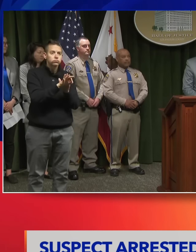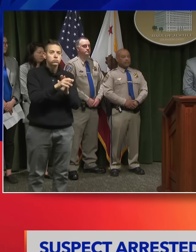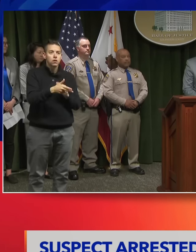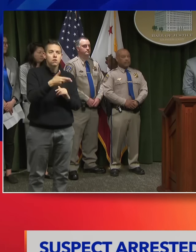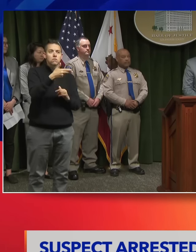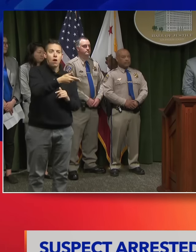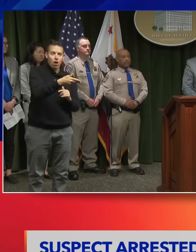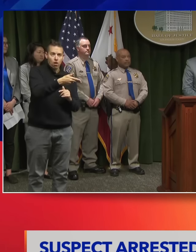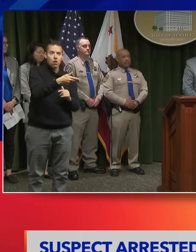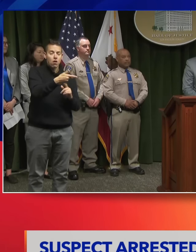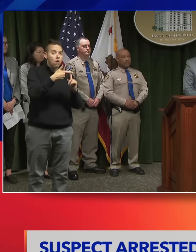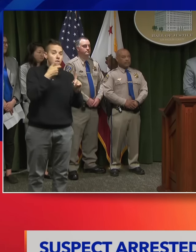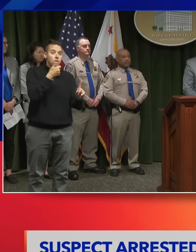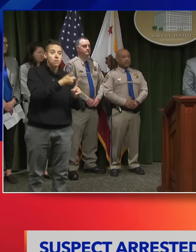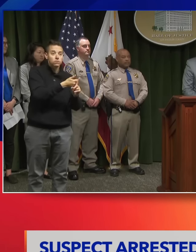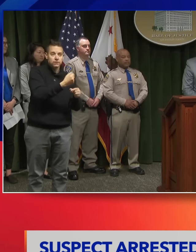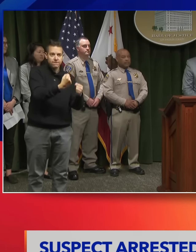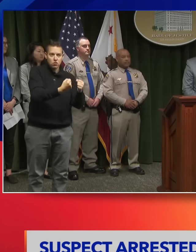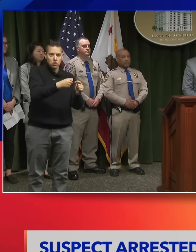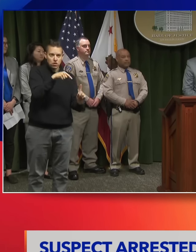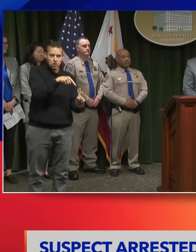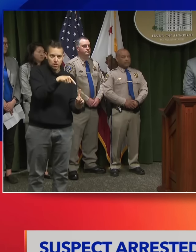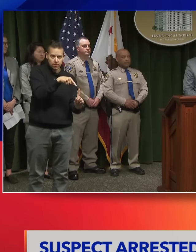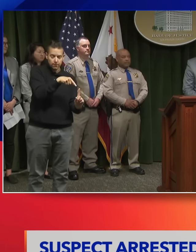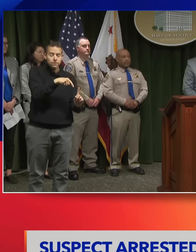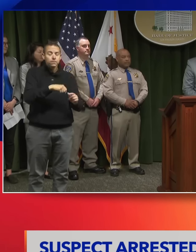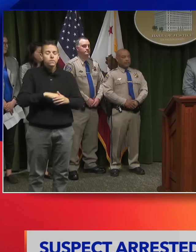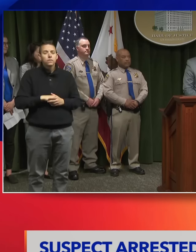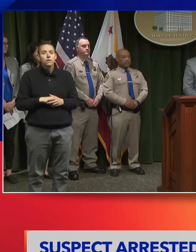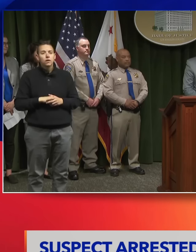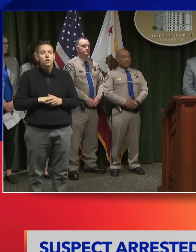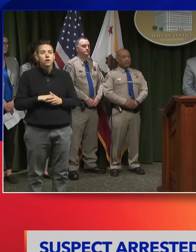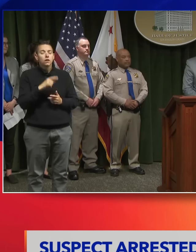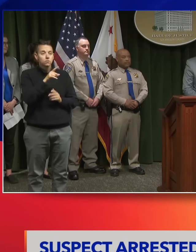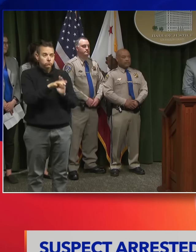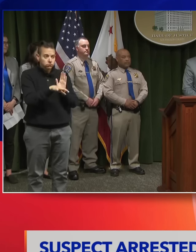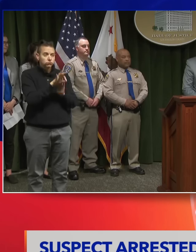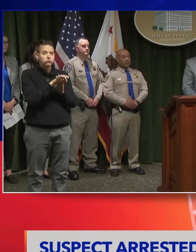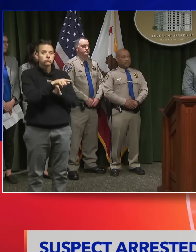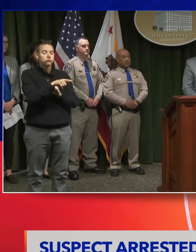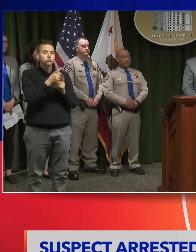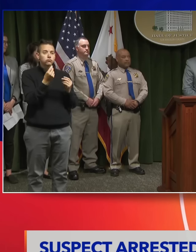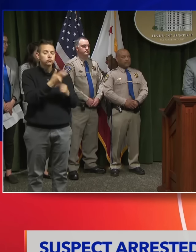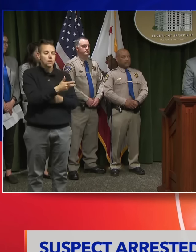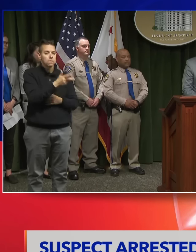IN SAN DIEGO COUNTY. DURING THEIR INVESTIGATION. THE CALIFORNIA HIGHWAY PATROL OFFICERS RETRIEVED A FIREARM